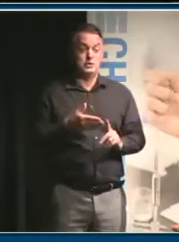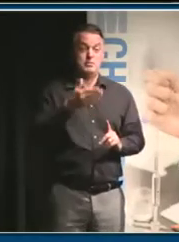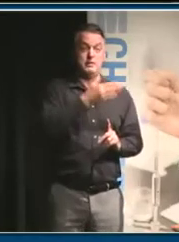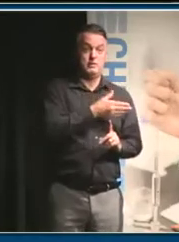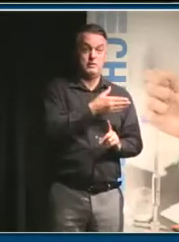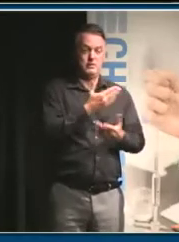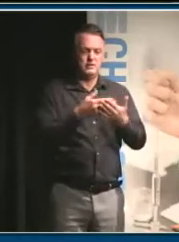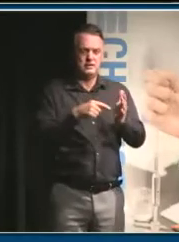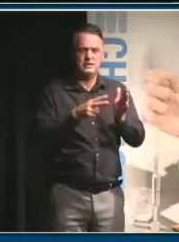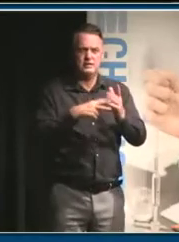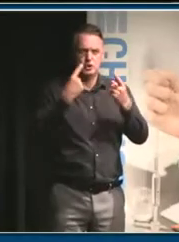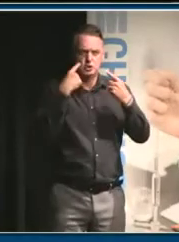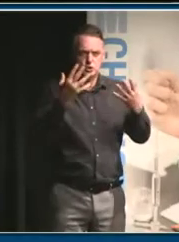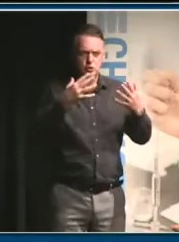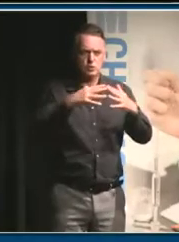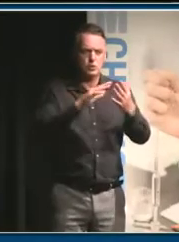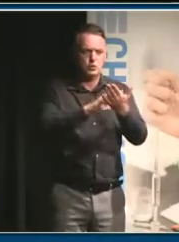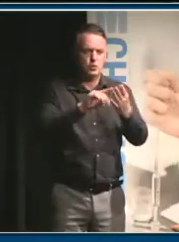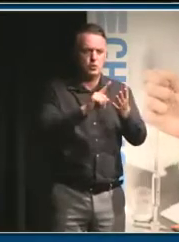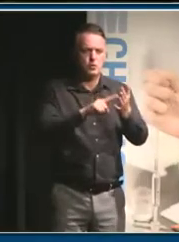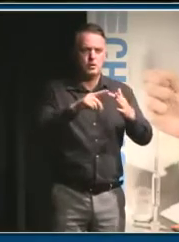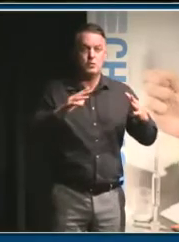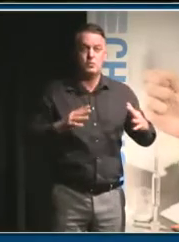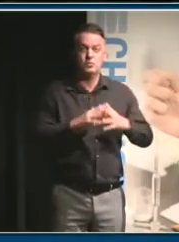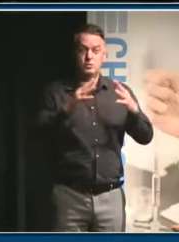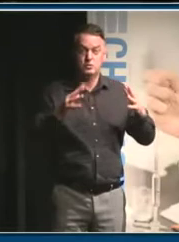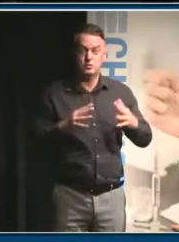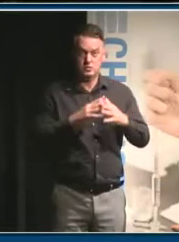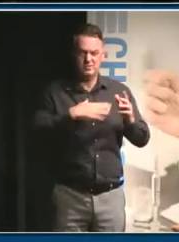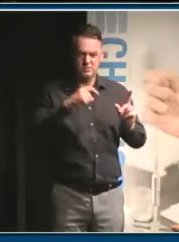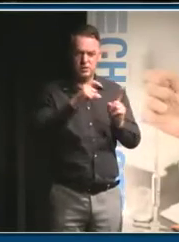tv, Whale Wars calls me up and apparently this show, my daughters watched it I didn't really know